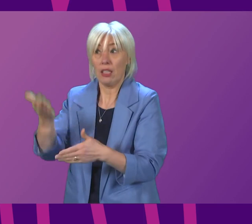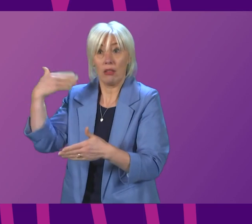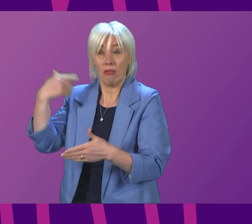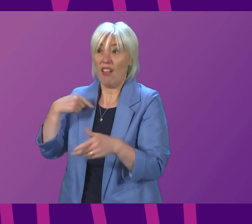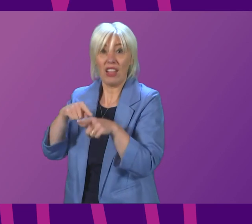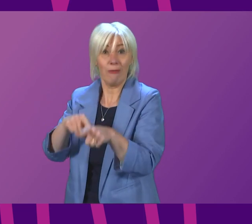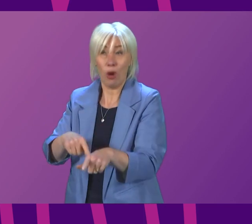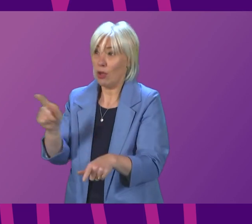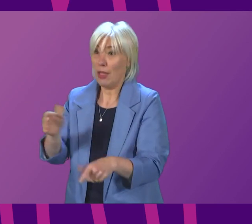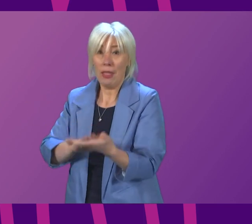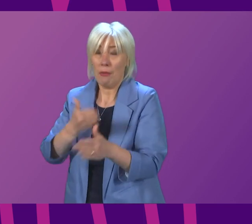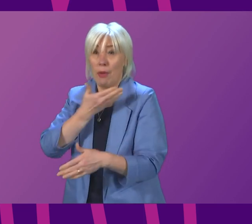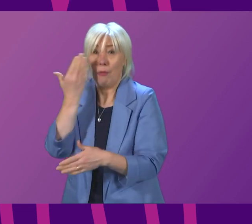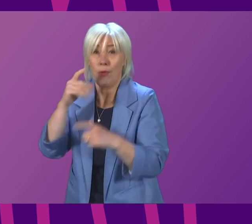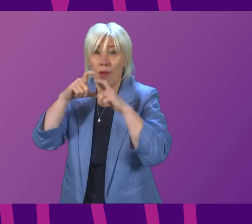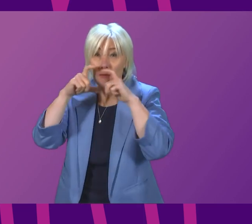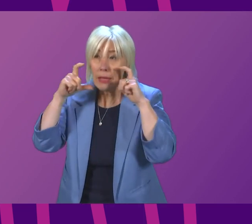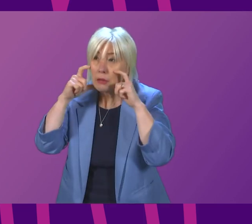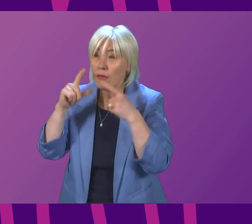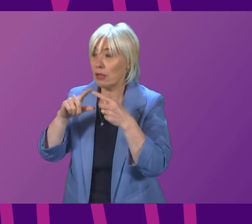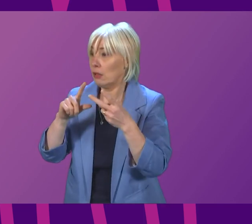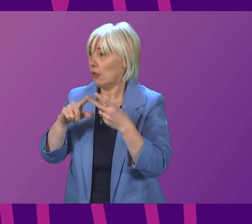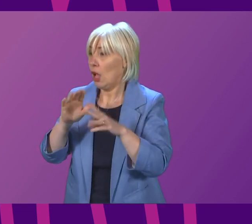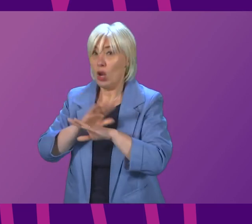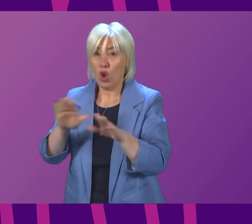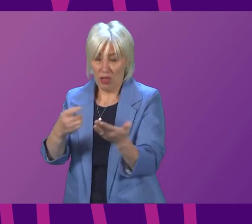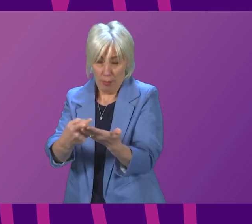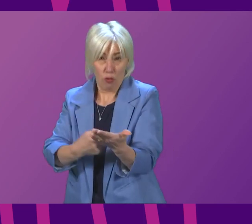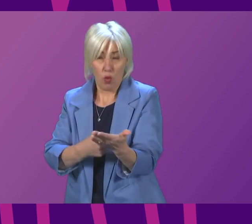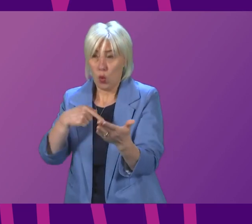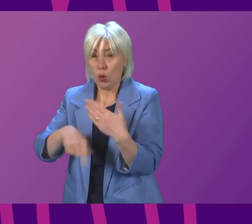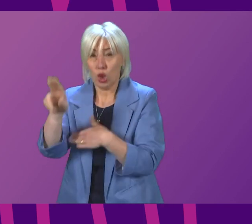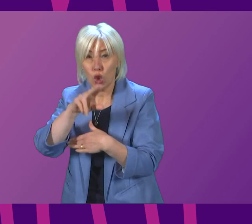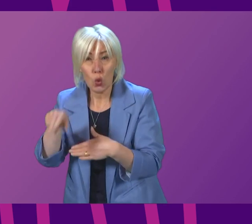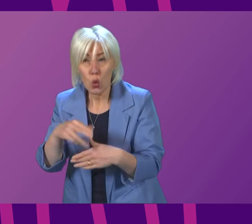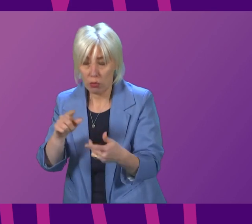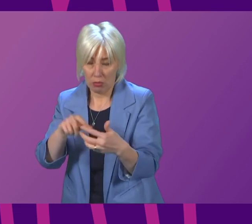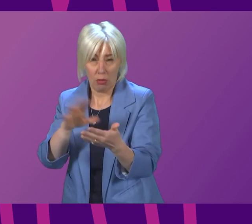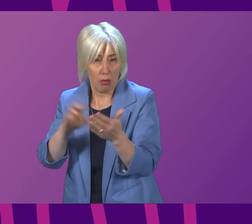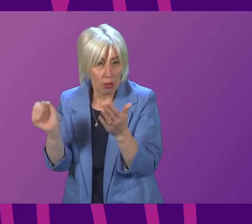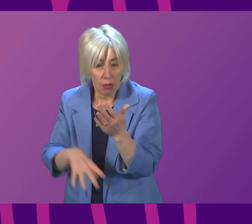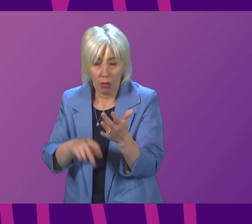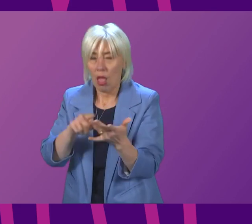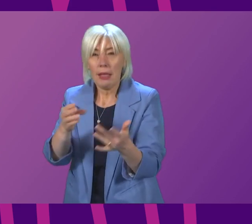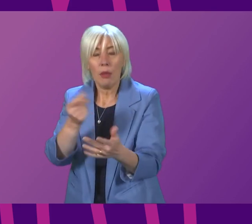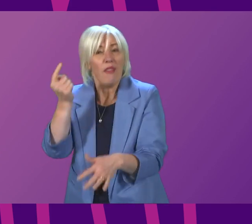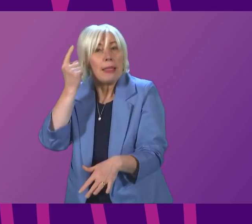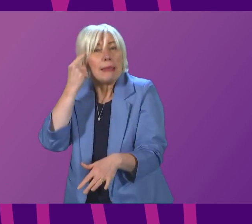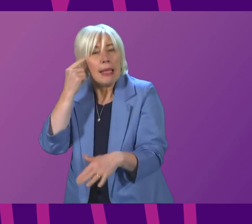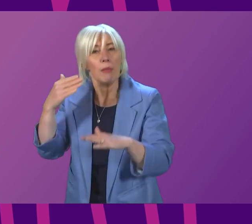face coverings still being used in Scotland and we would not have some of the mitigations that we have in schools. We would not have taken many of the sensible actions that we have taken, and we would be